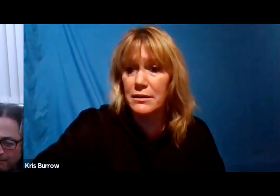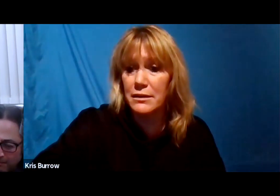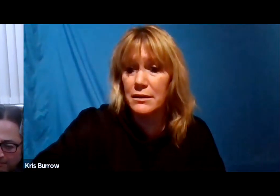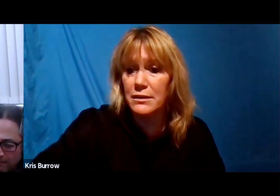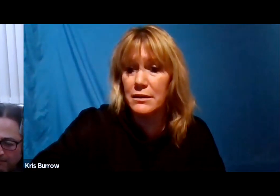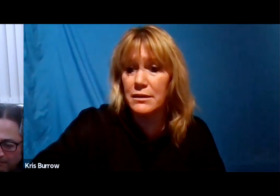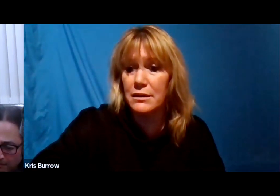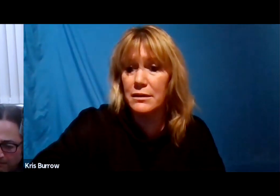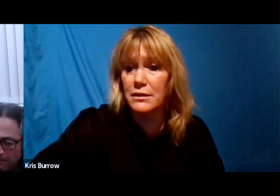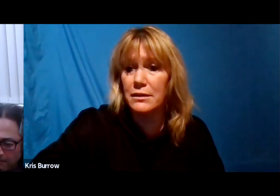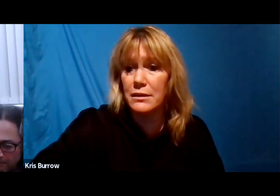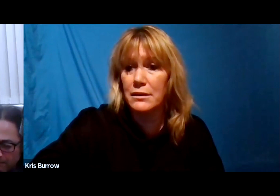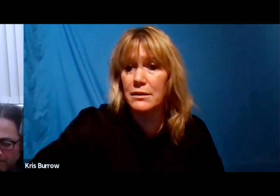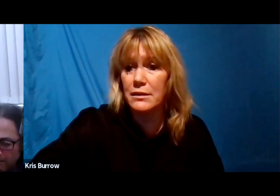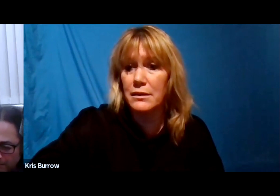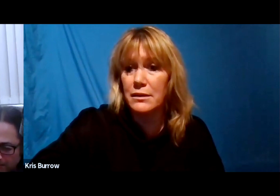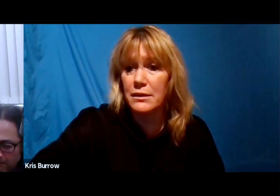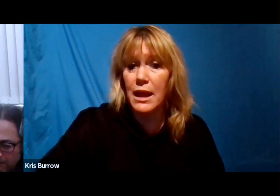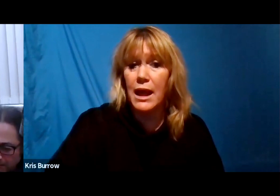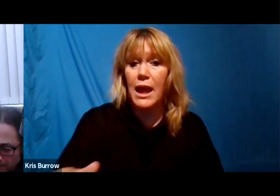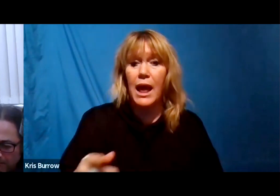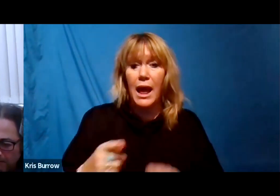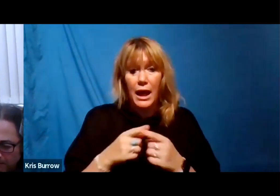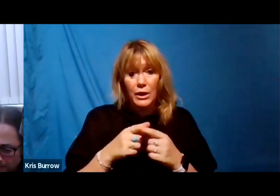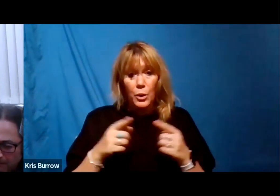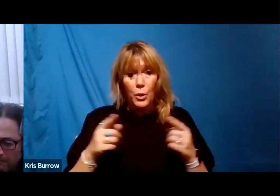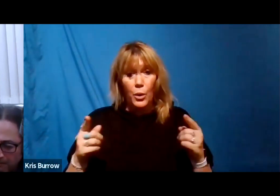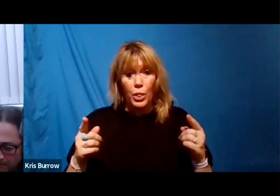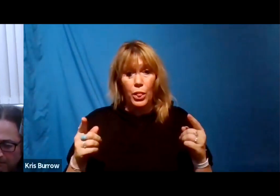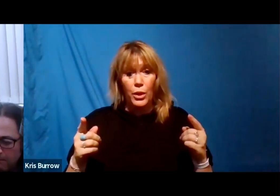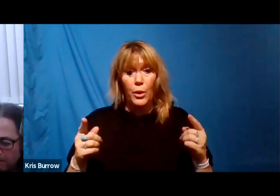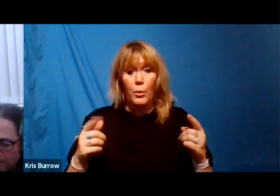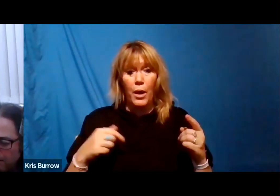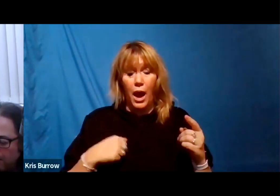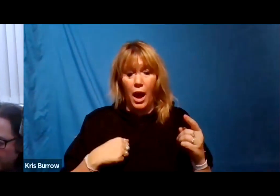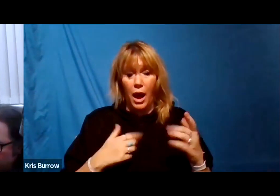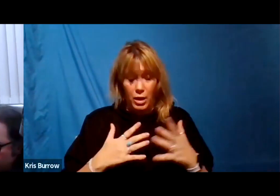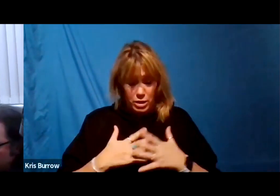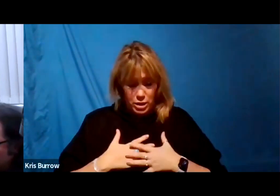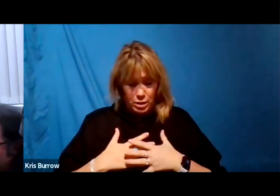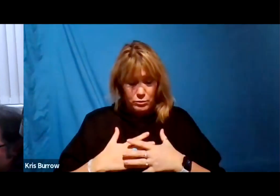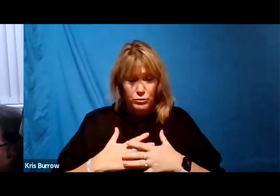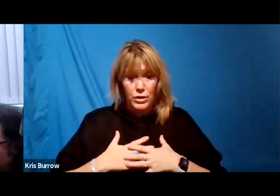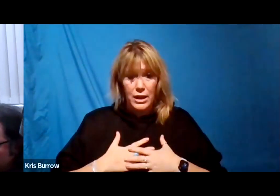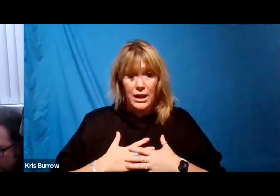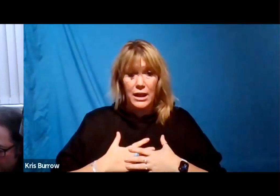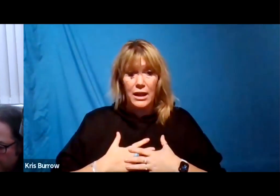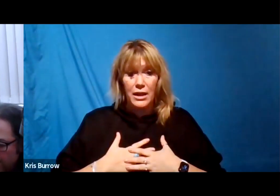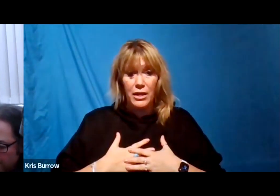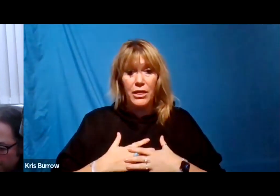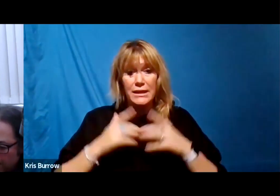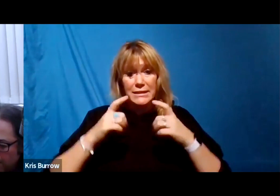Buck the trends, grab your friends